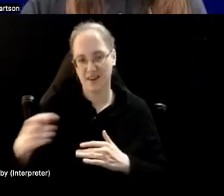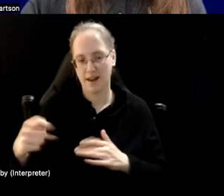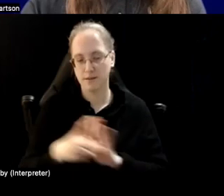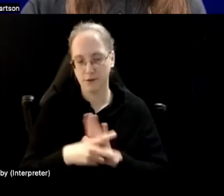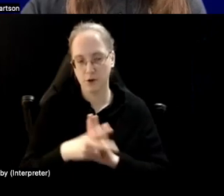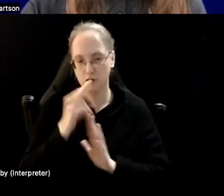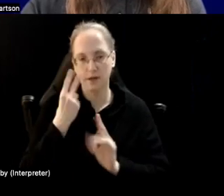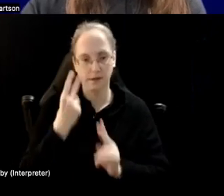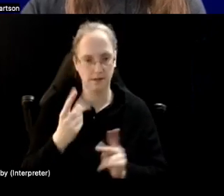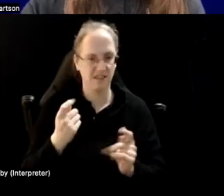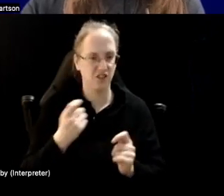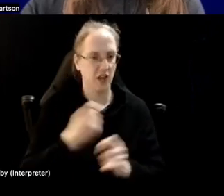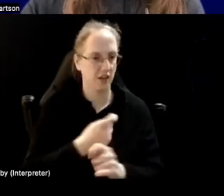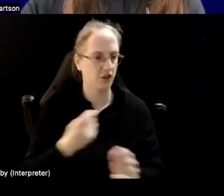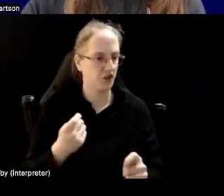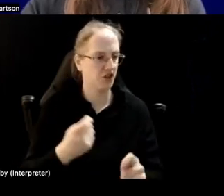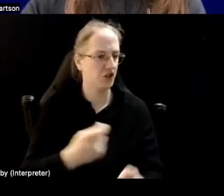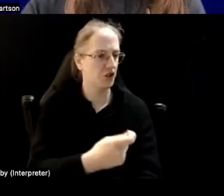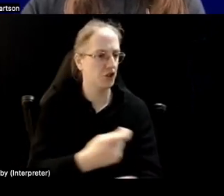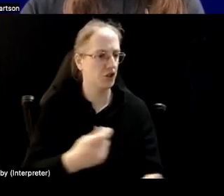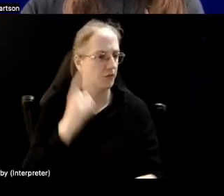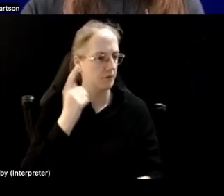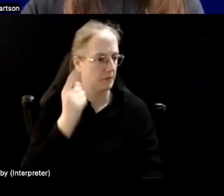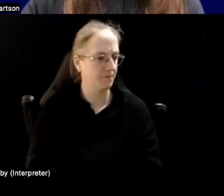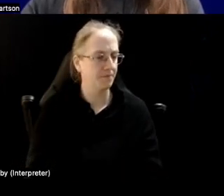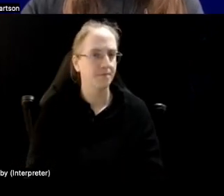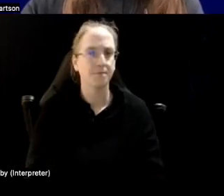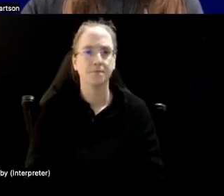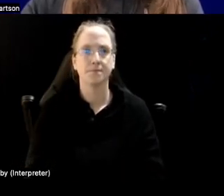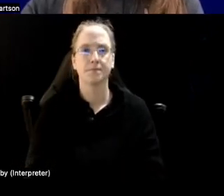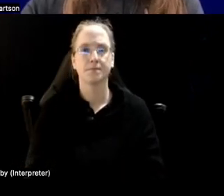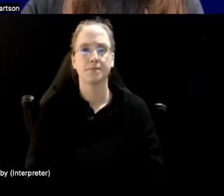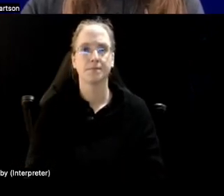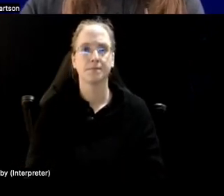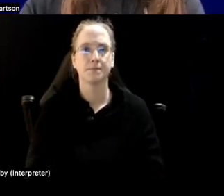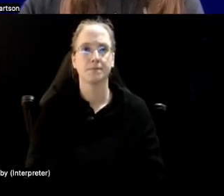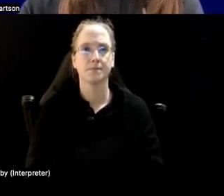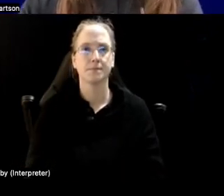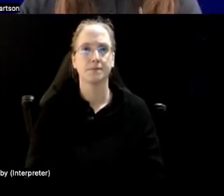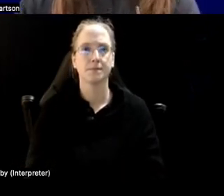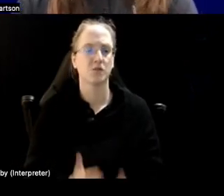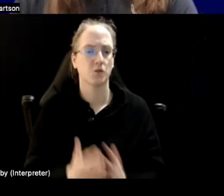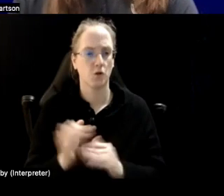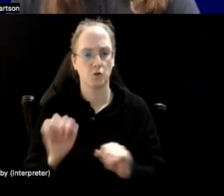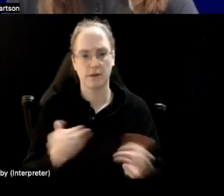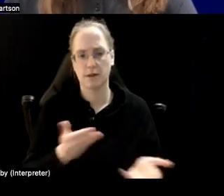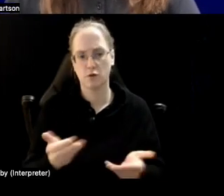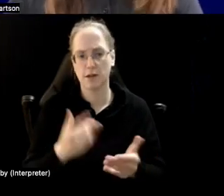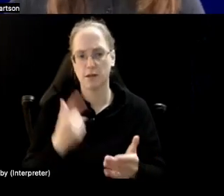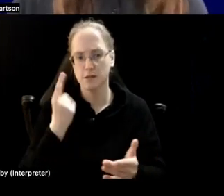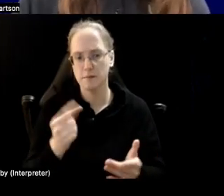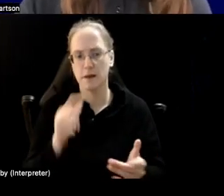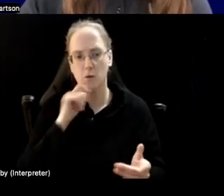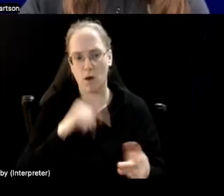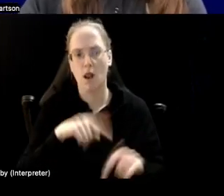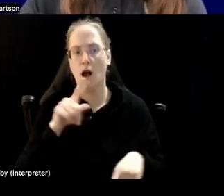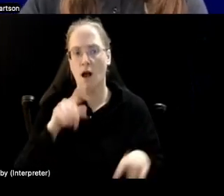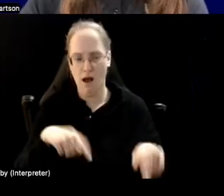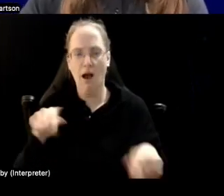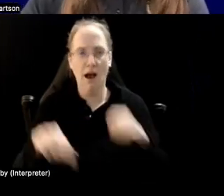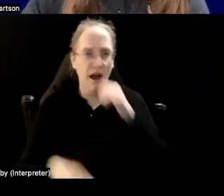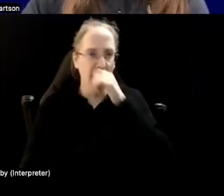change of tempo throughout the interactions. The next characteristic that we think about